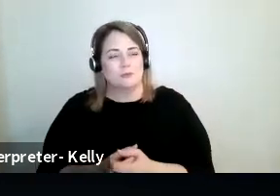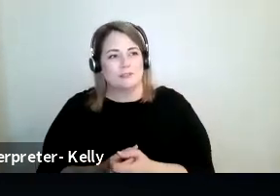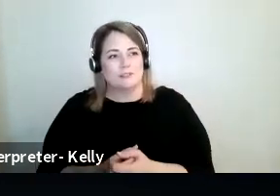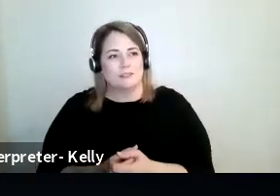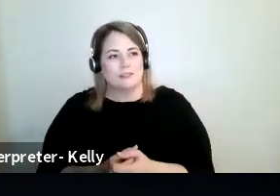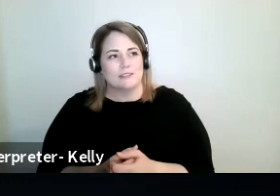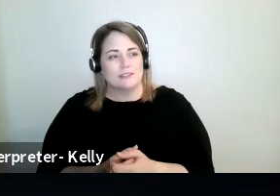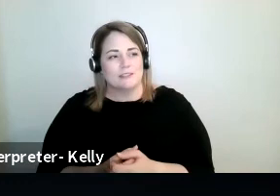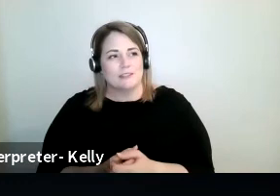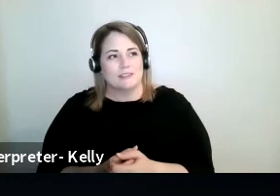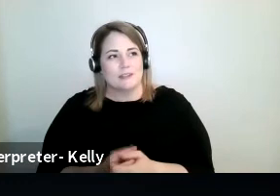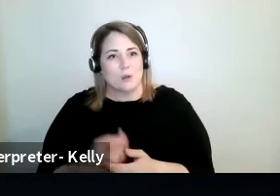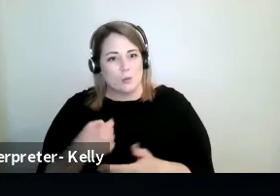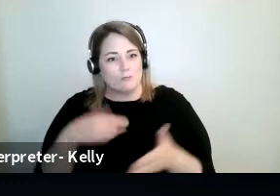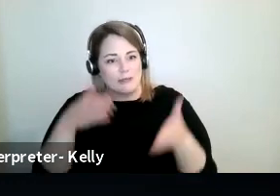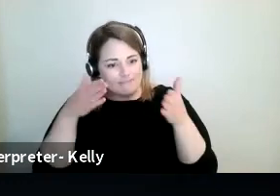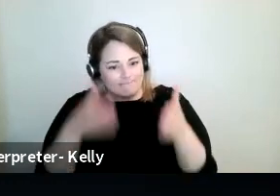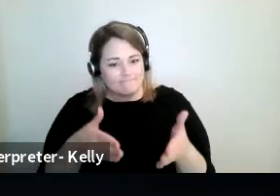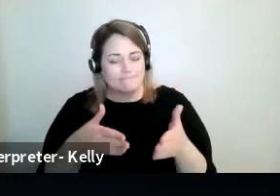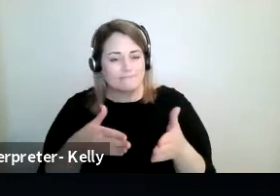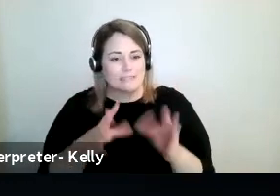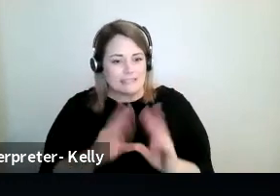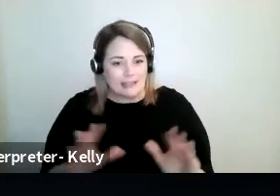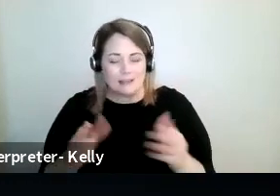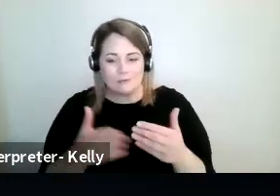dealing with for a very long time. And as you said, there has been some really good